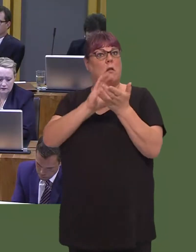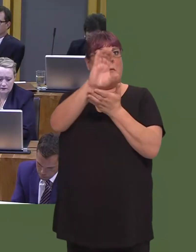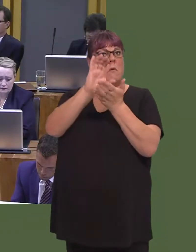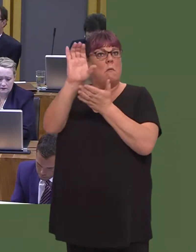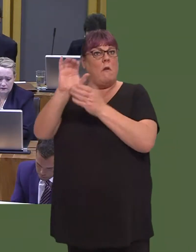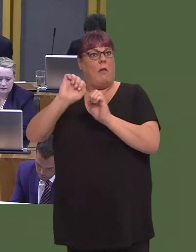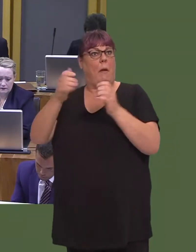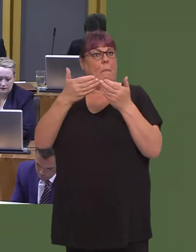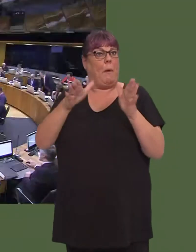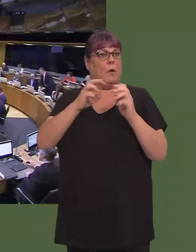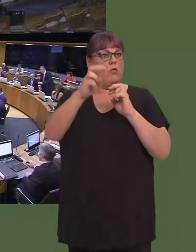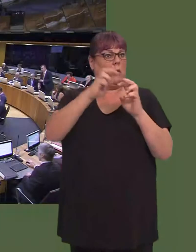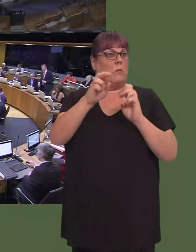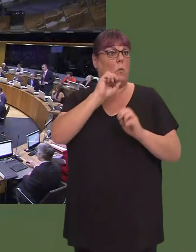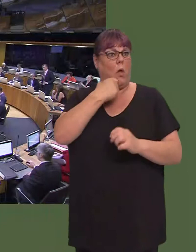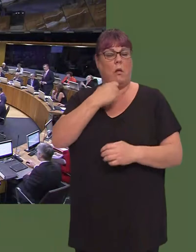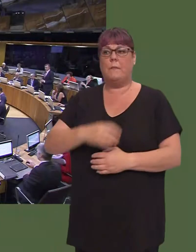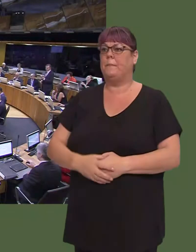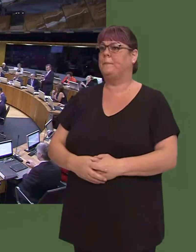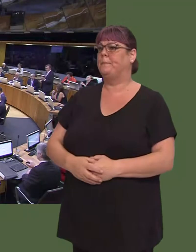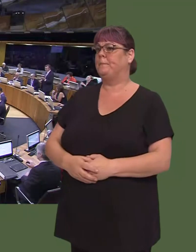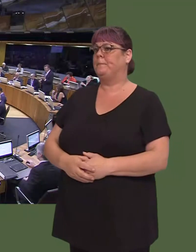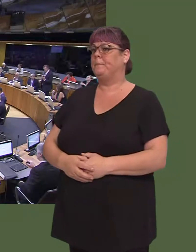around the wellness village? Carwyn Jones AM: They'll be crucial. As with